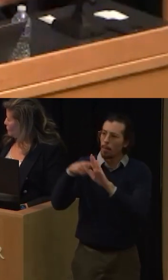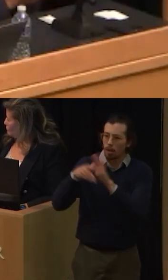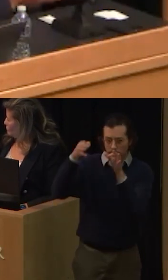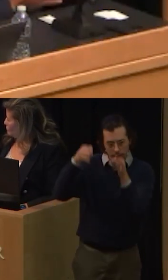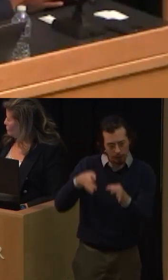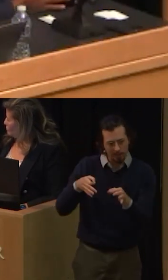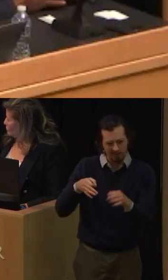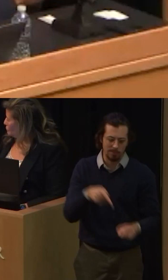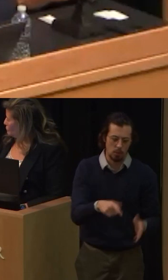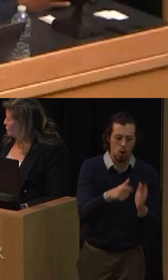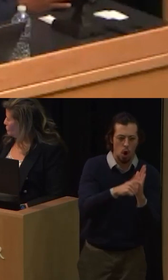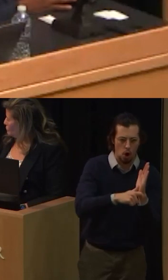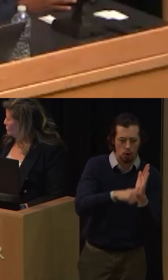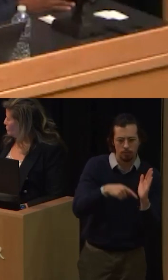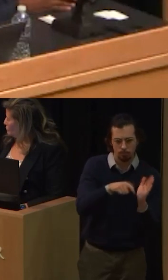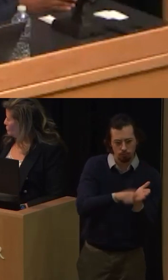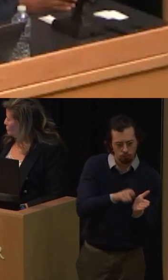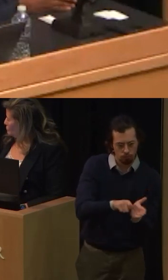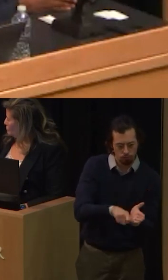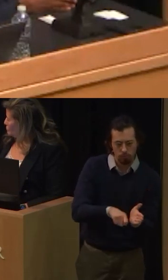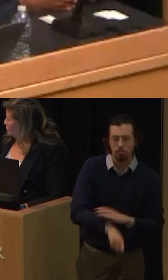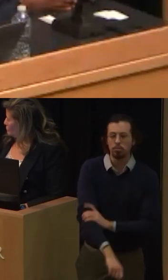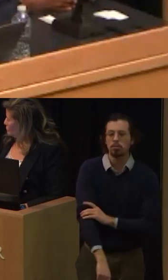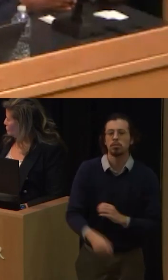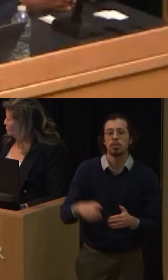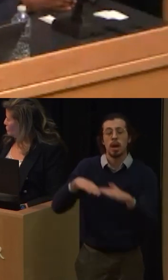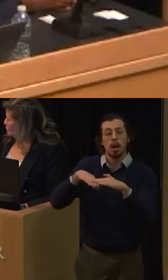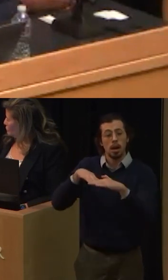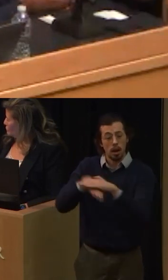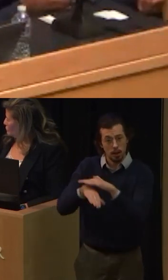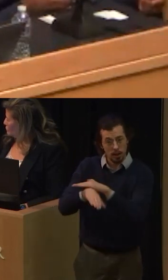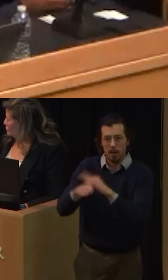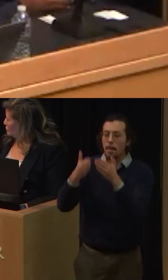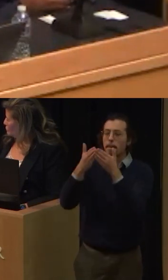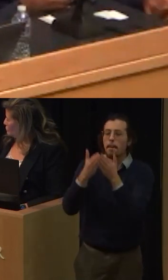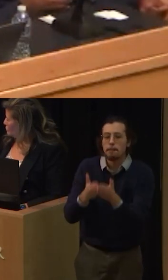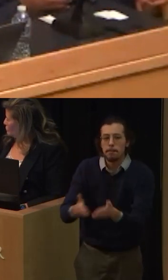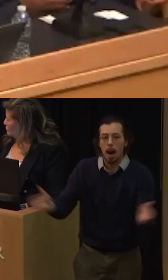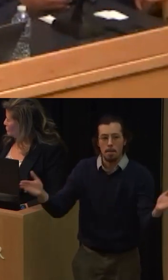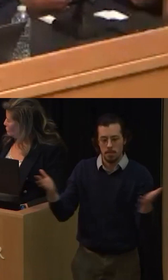they note in this article and the underlying research that accessibility to this public good,